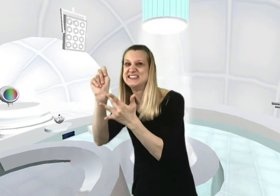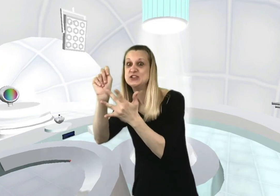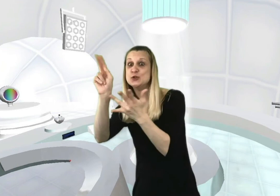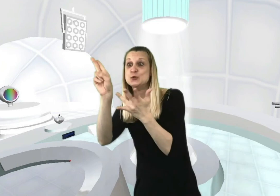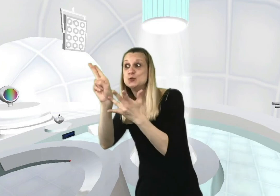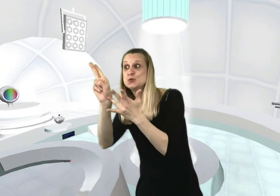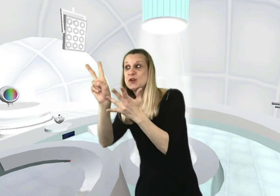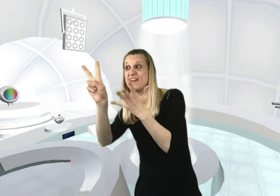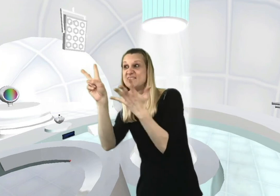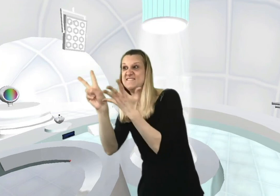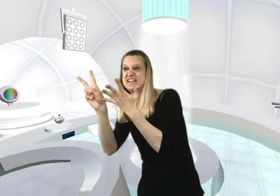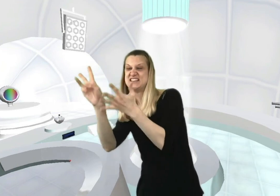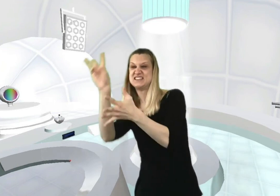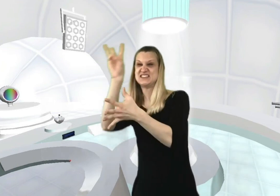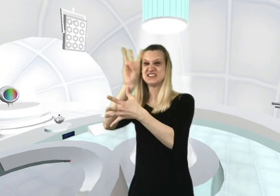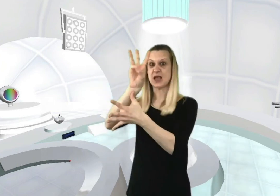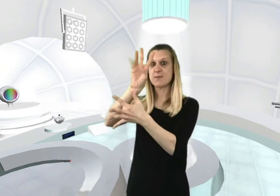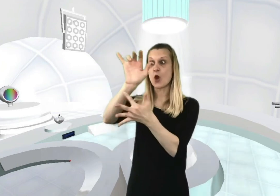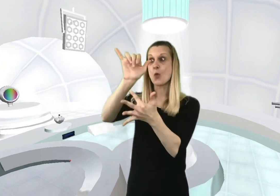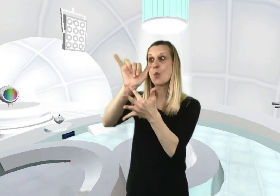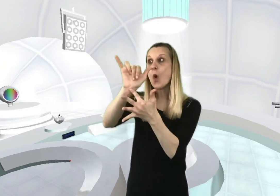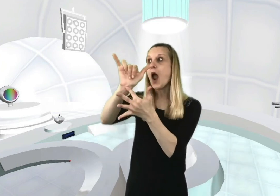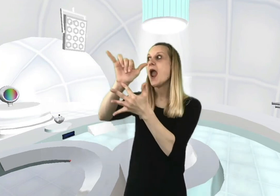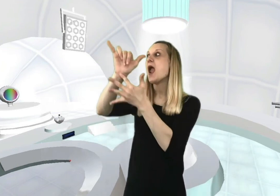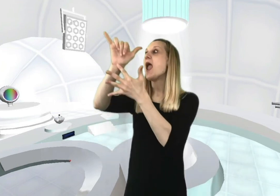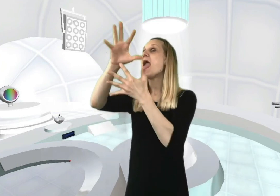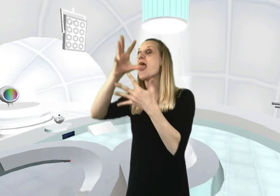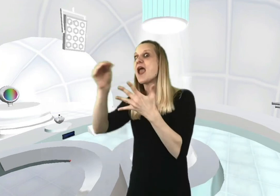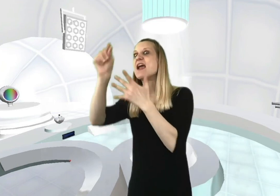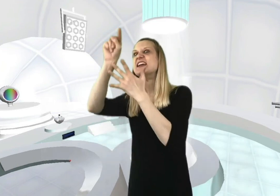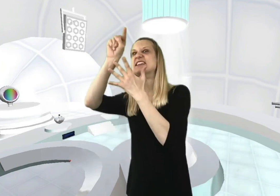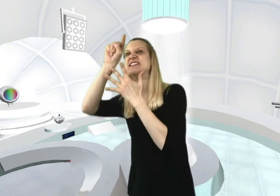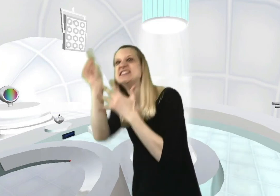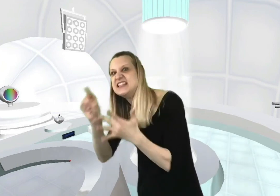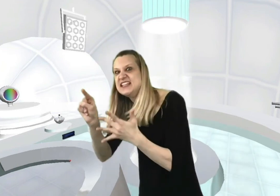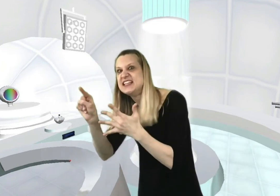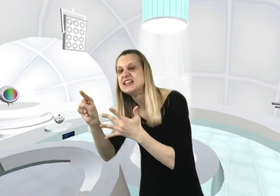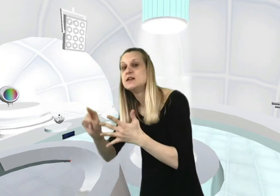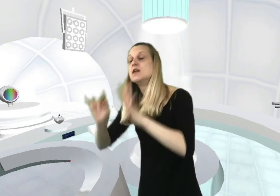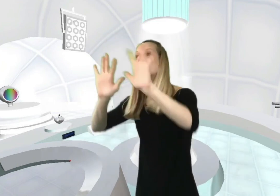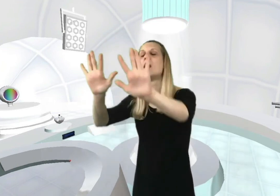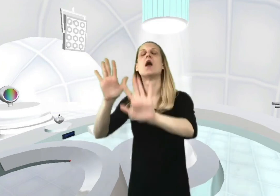vitamin U, vitamin V, vitamin W, vitamin X, vitamin Y, and, believe it or not, vitamin Z!